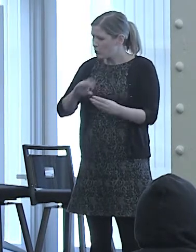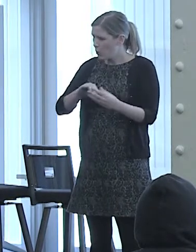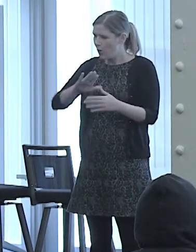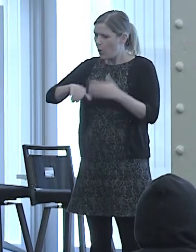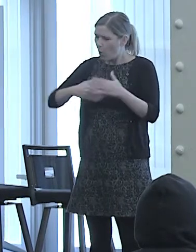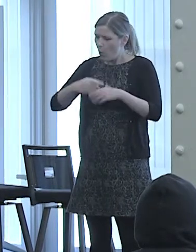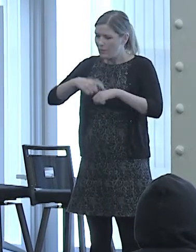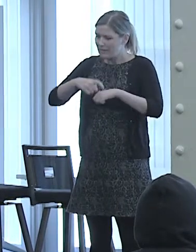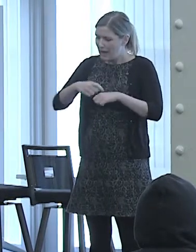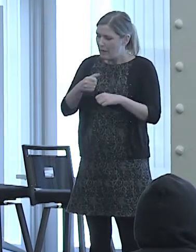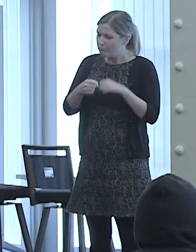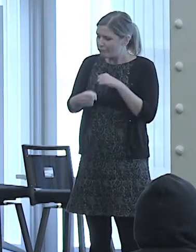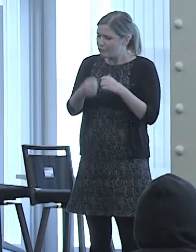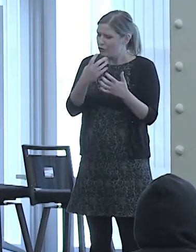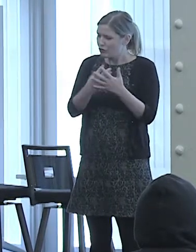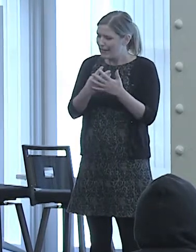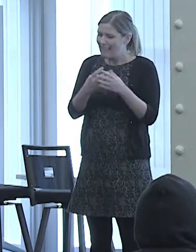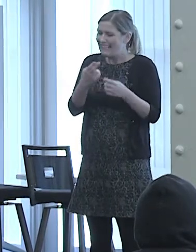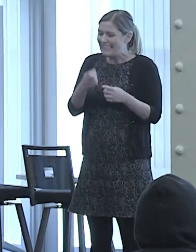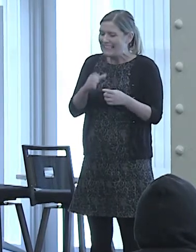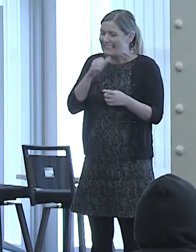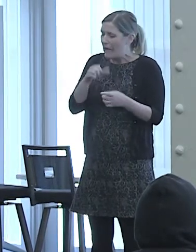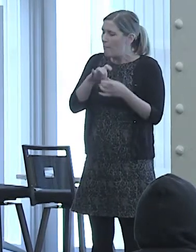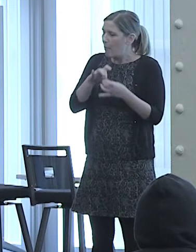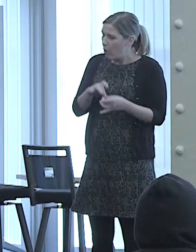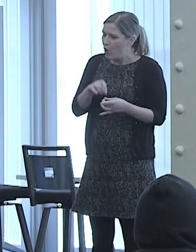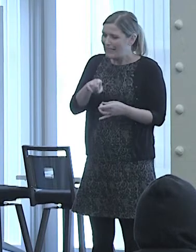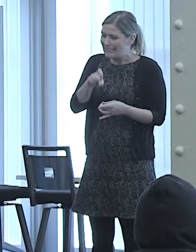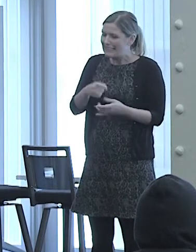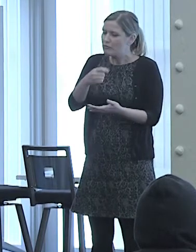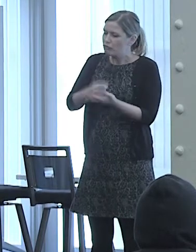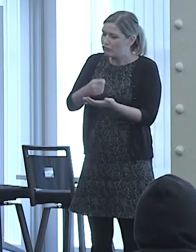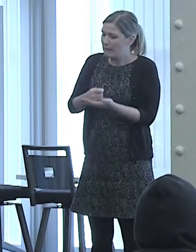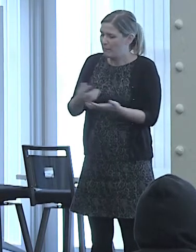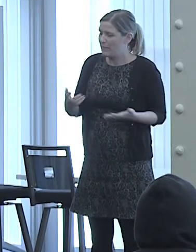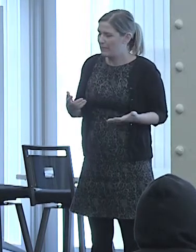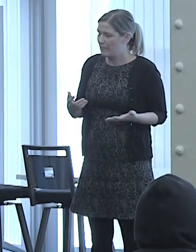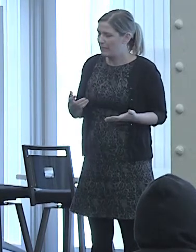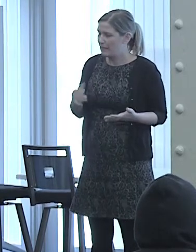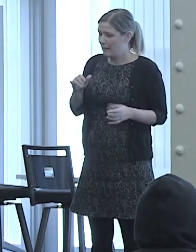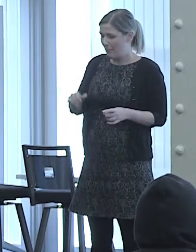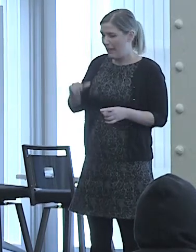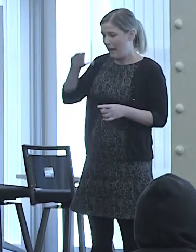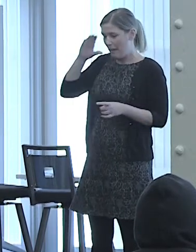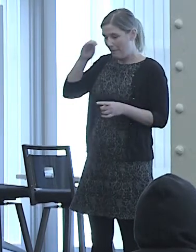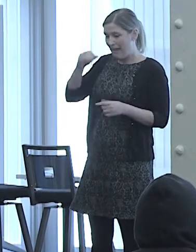was he doesn't belong in prison, he needs treatment. Neli Latson is living in the same institution